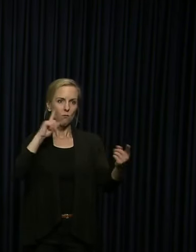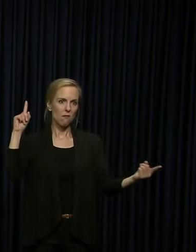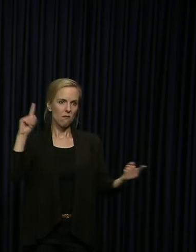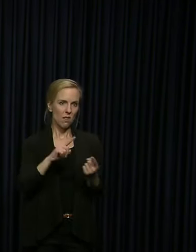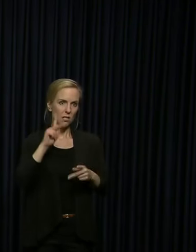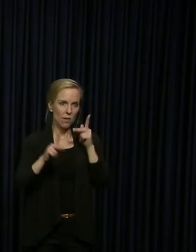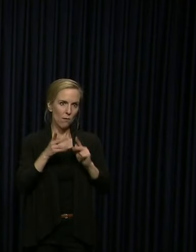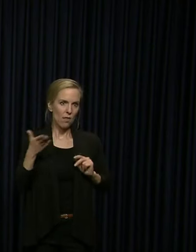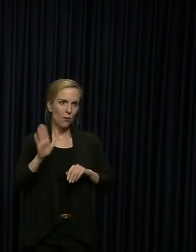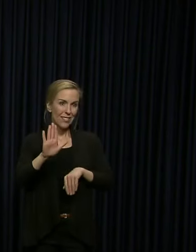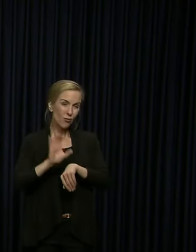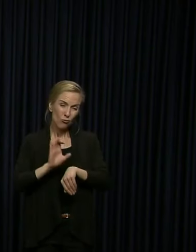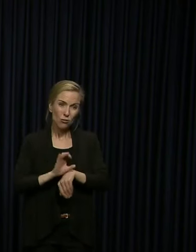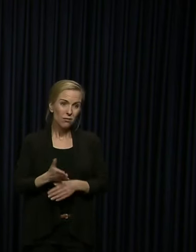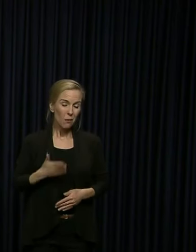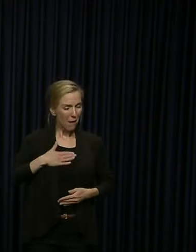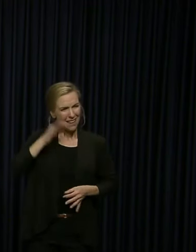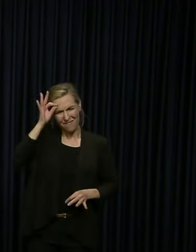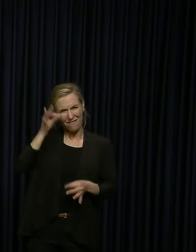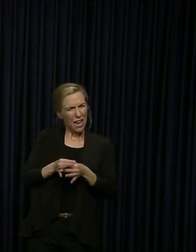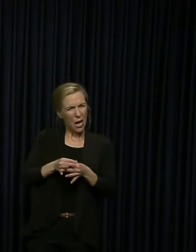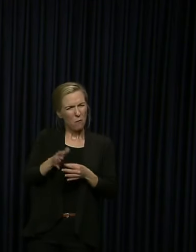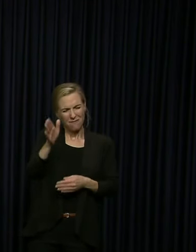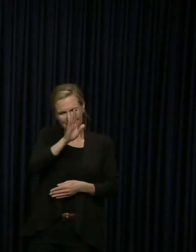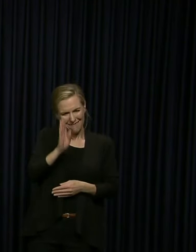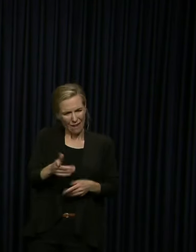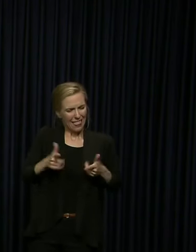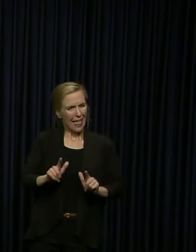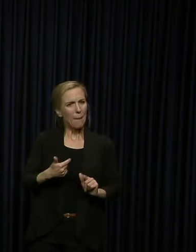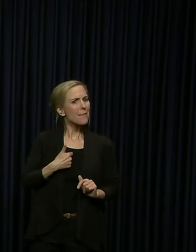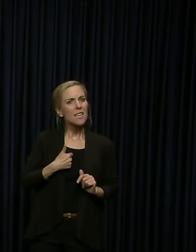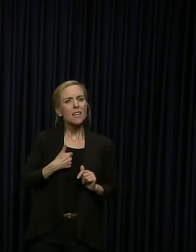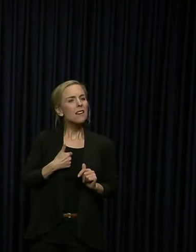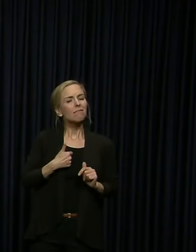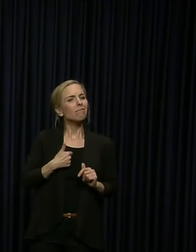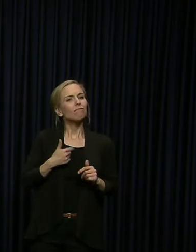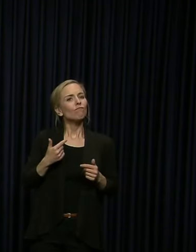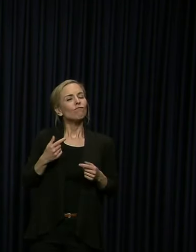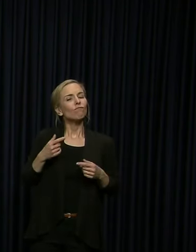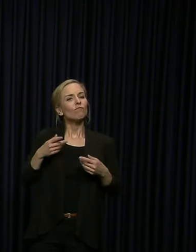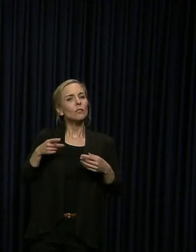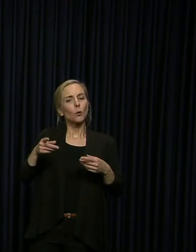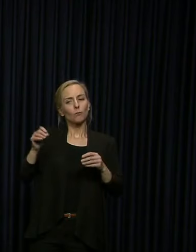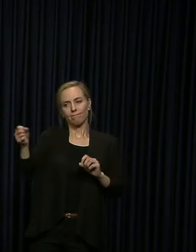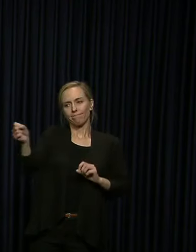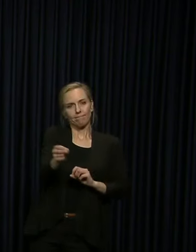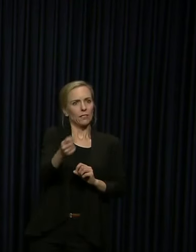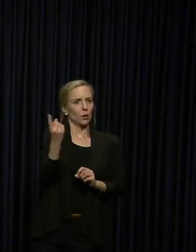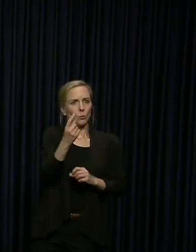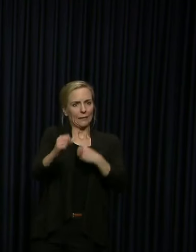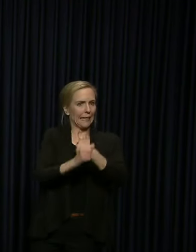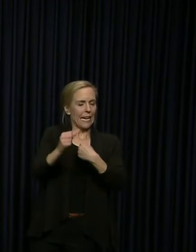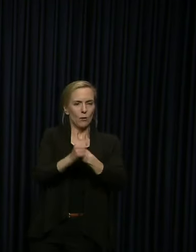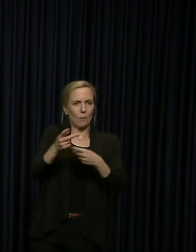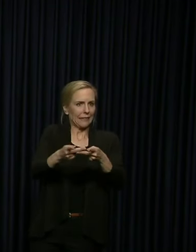SO MY GOAL IS TO WORK WITH ANYONE AND EVERYONE THAT CAN WORK WITH US. THERE ARE DAYS THAT I'M FRUSTRATED WITH THE WHITE